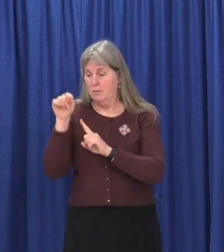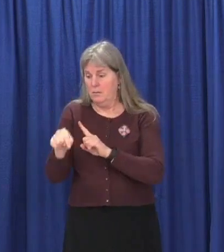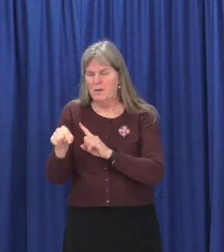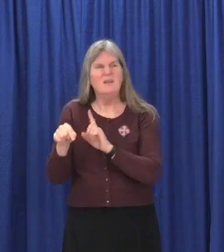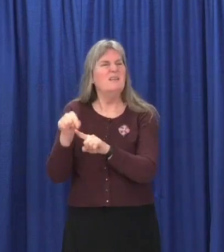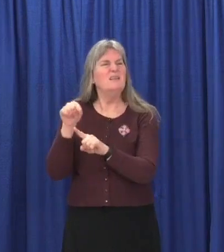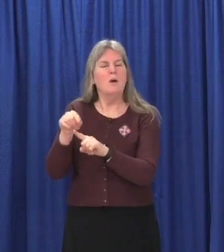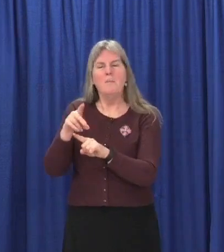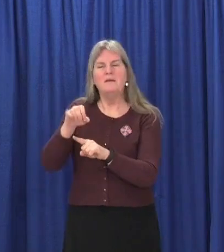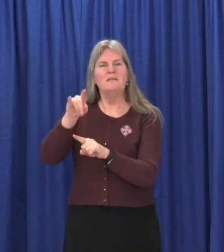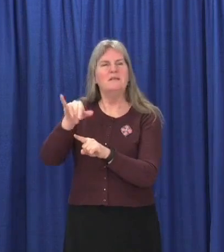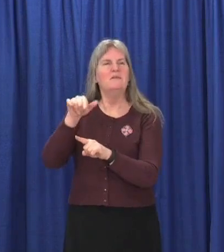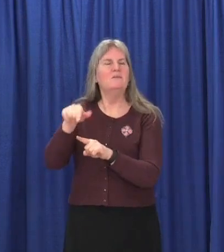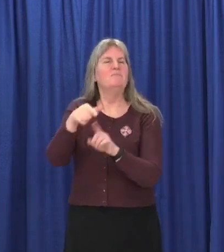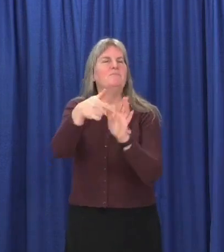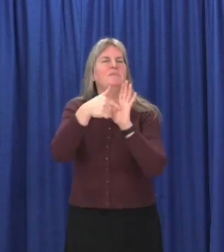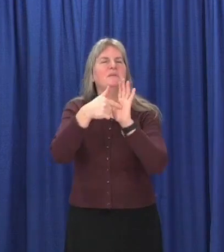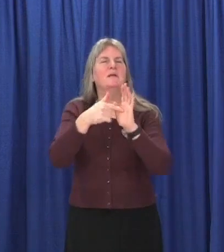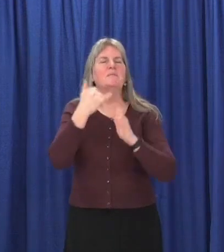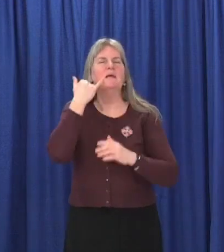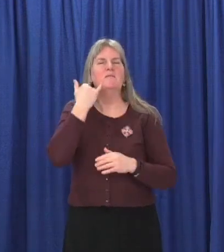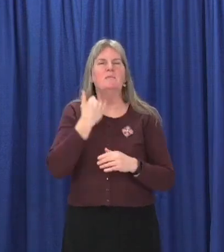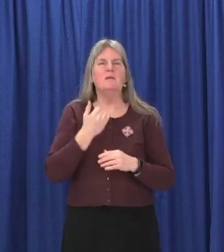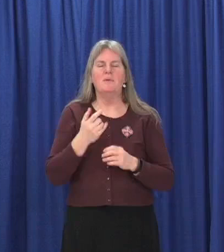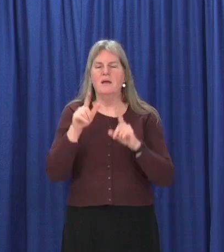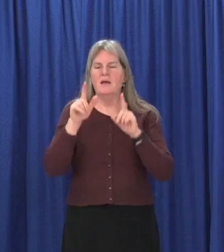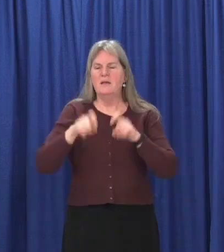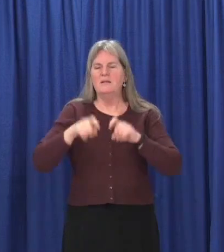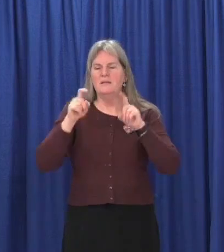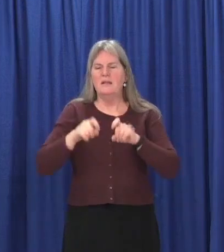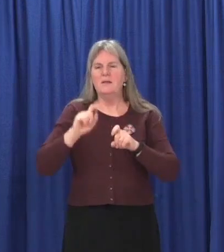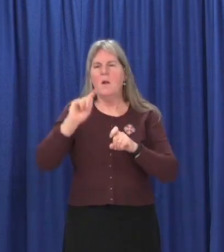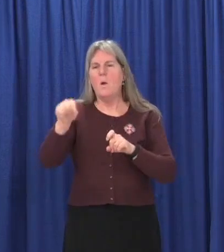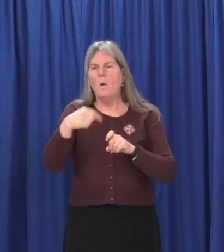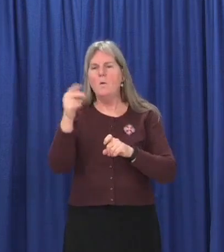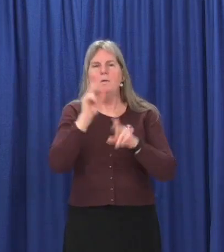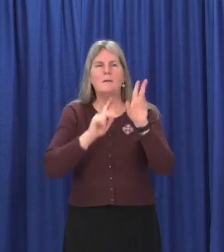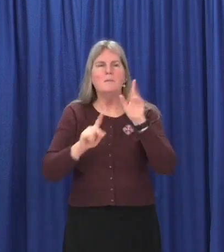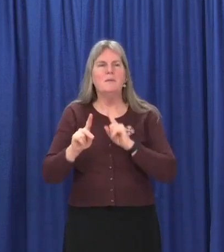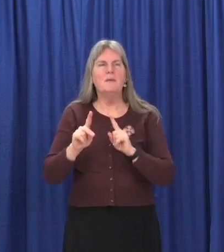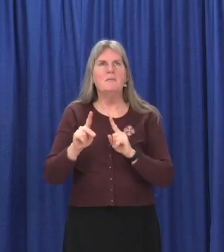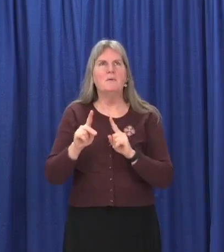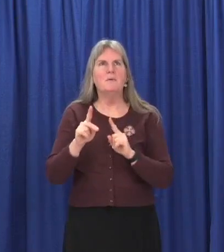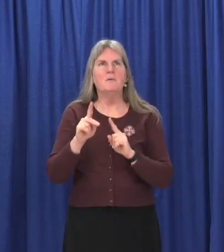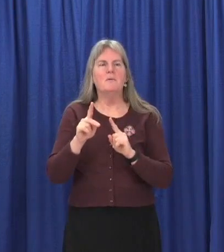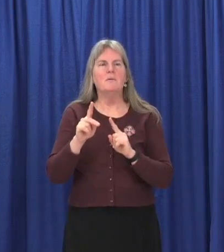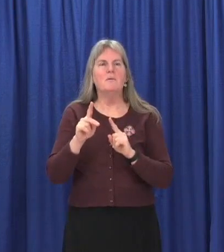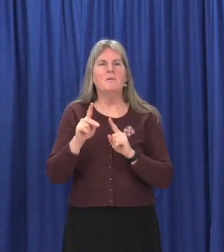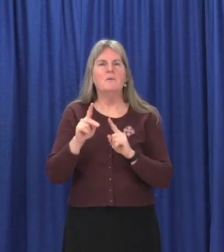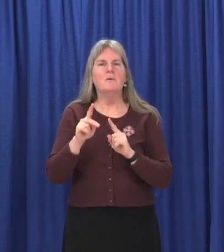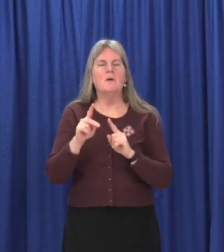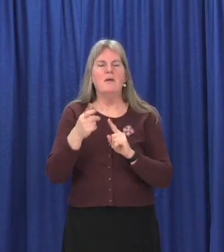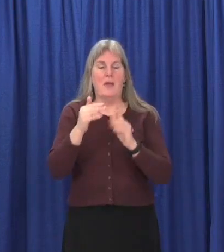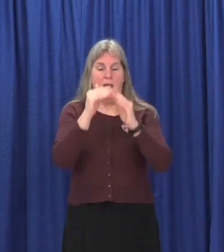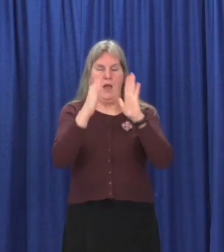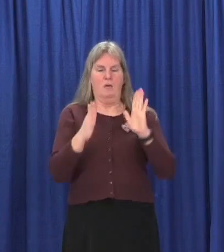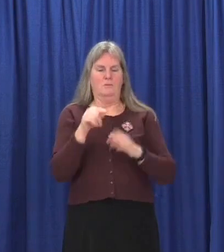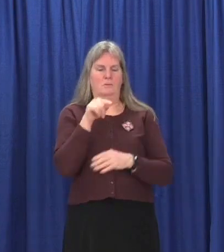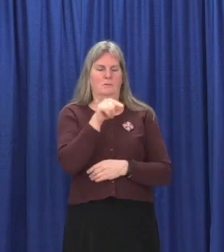if people are testing only the people, let me give you an example. If a household has one case